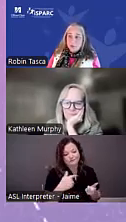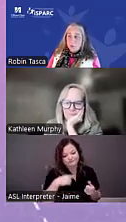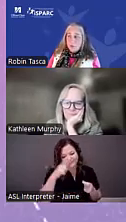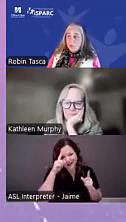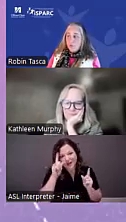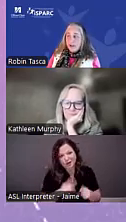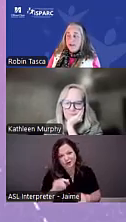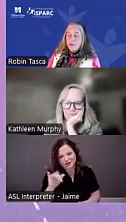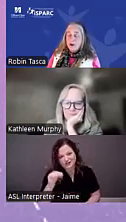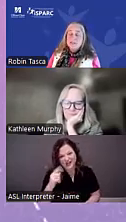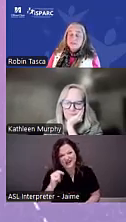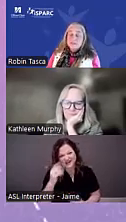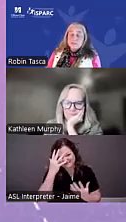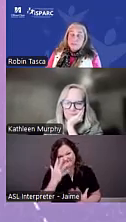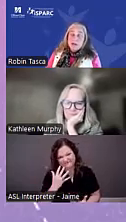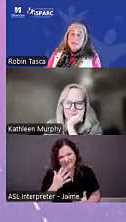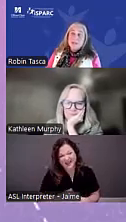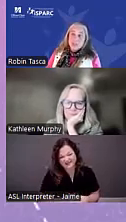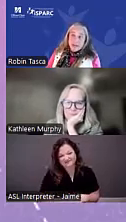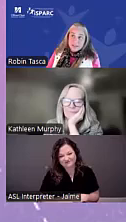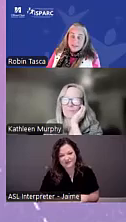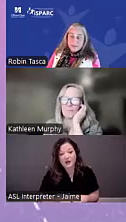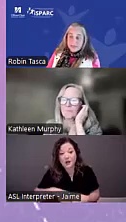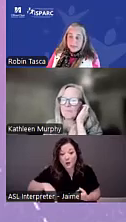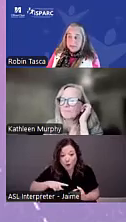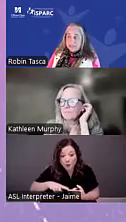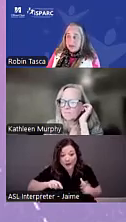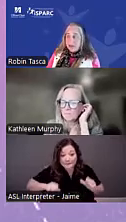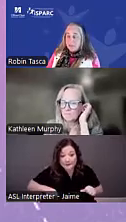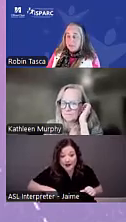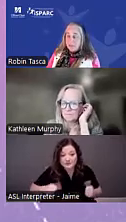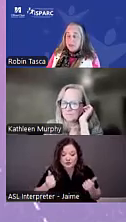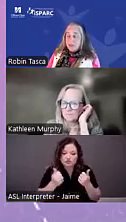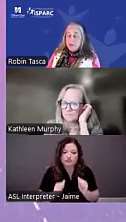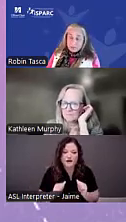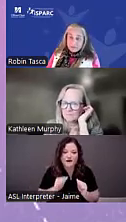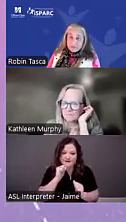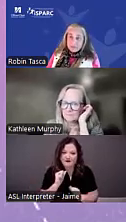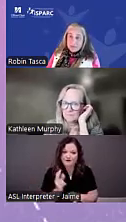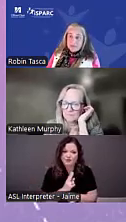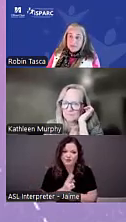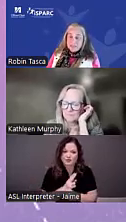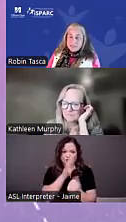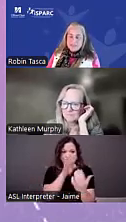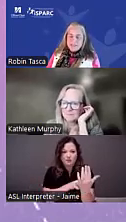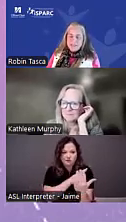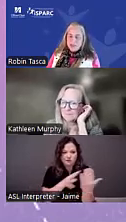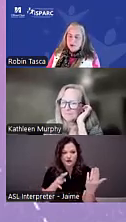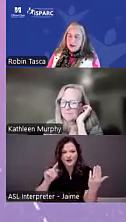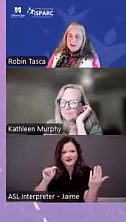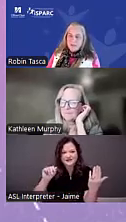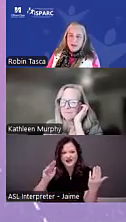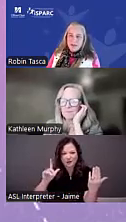So when it's possible, try not to use tables. If you do have to use tables, describe